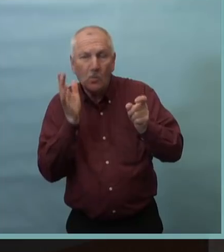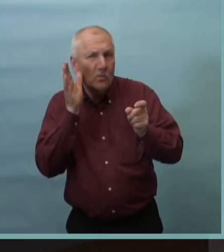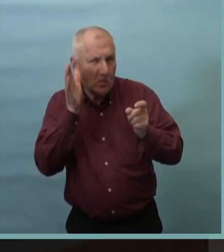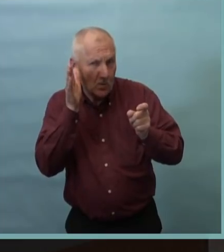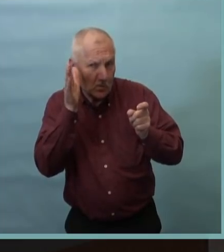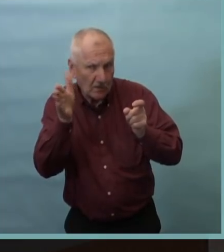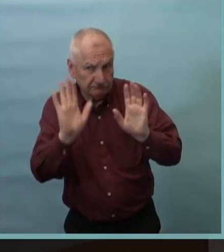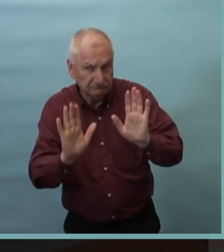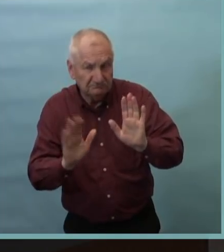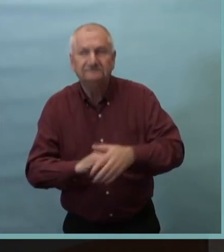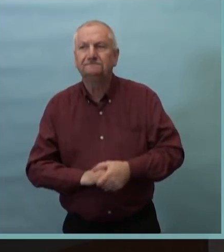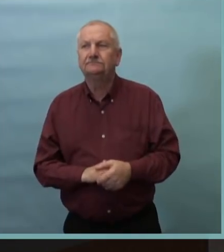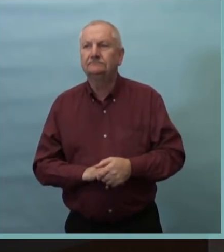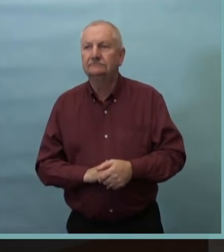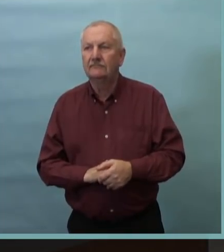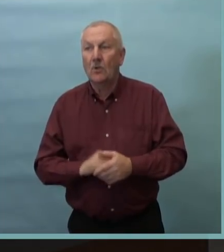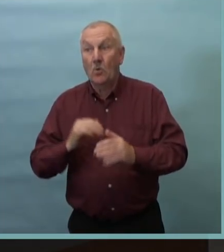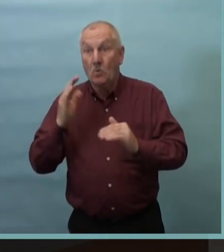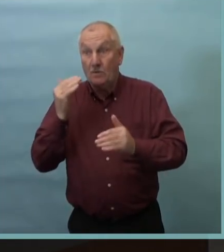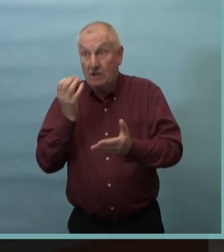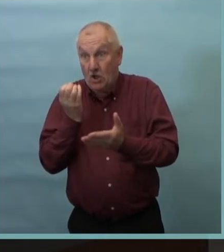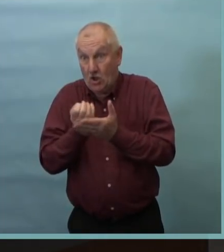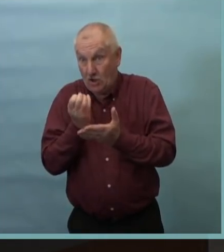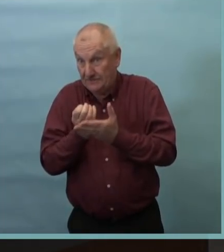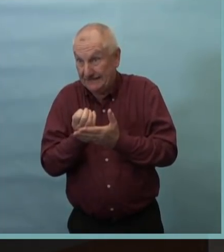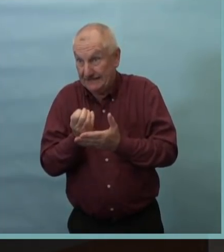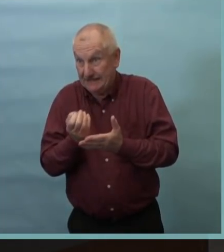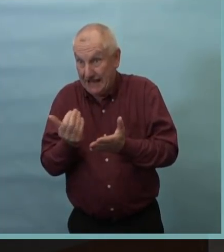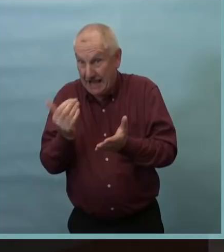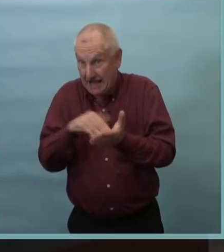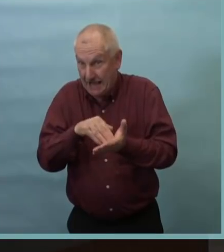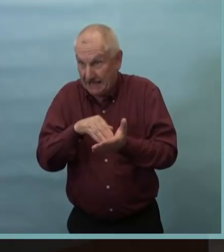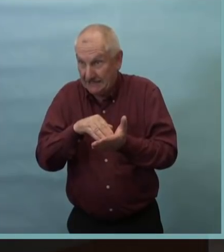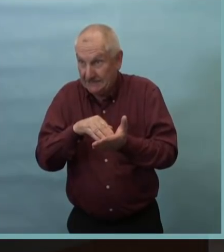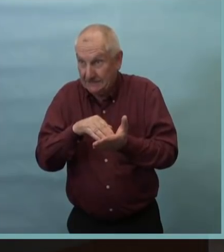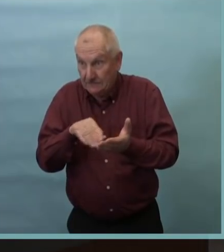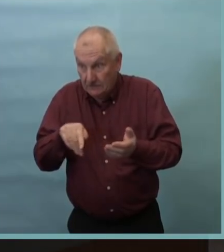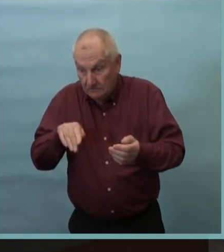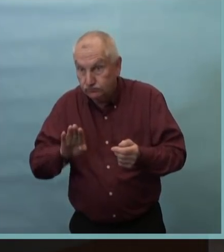certain non-essential businesses that we can safely reopen while theirs may rain